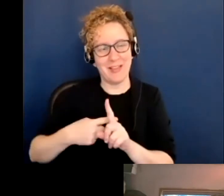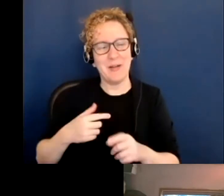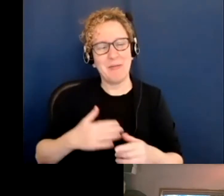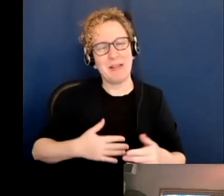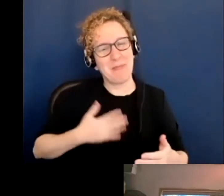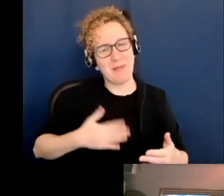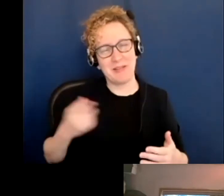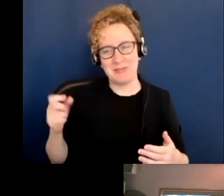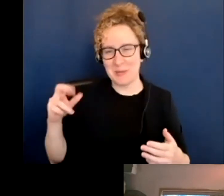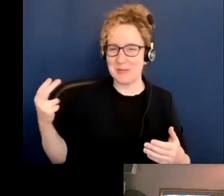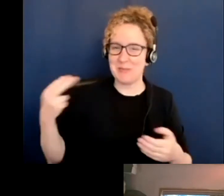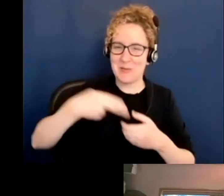collaborator and friend.